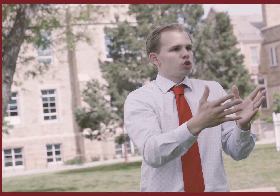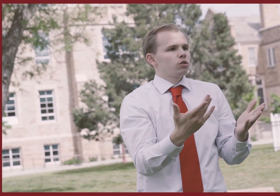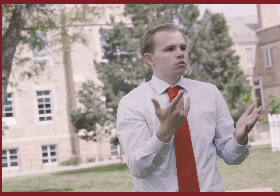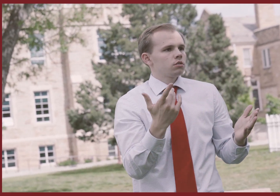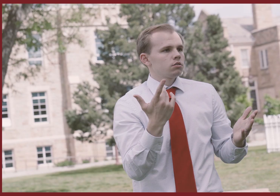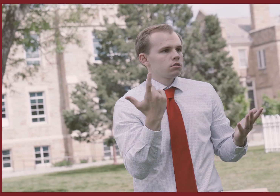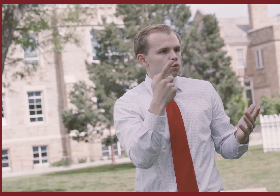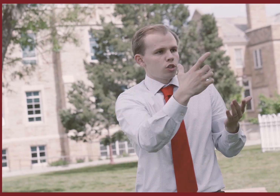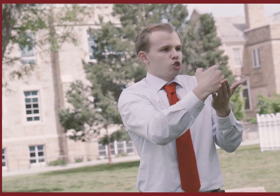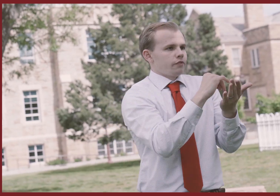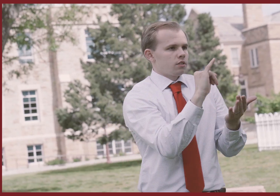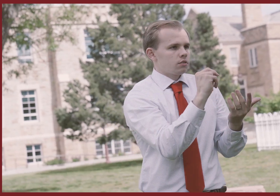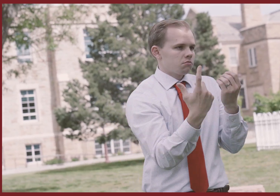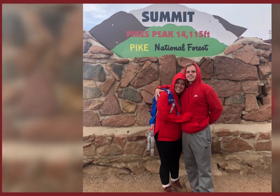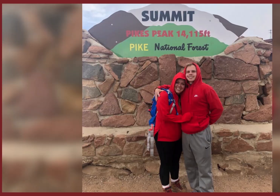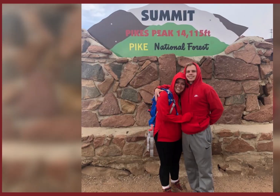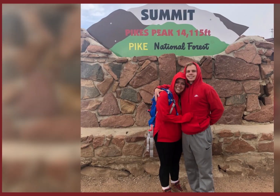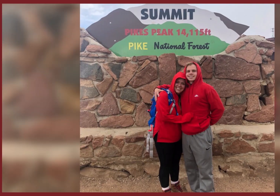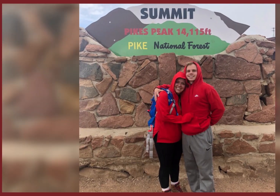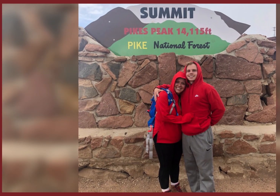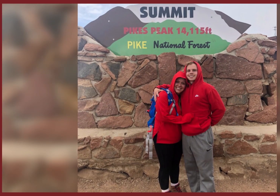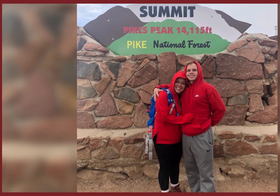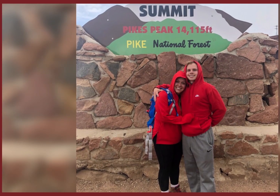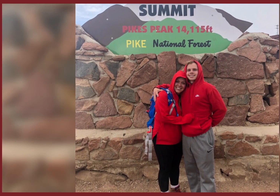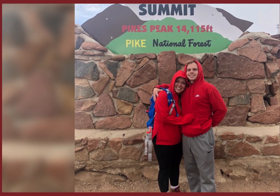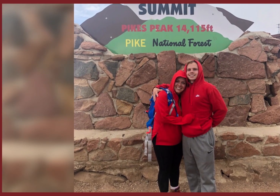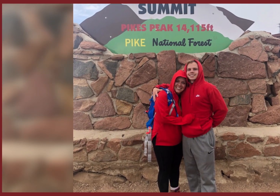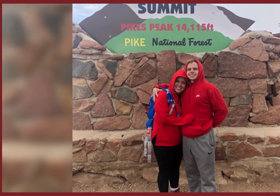You deserve it. (audio description)